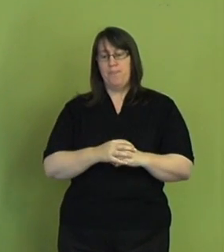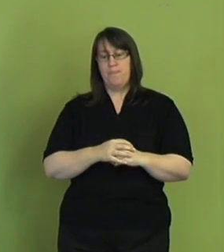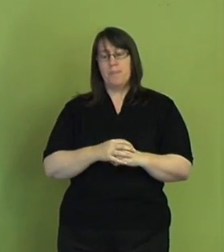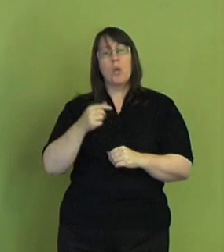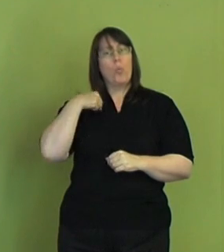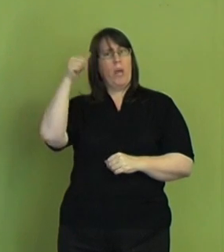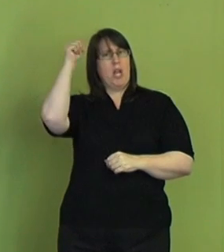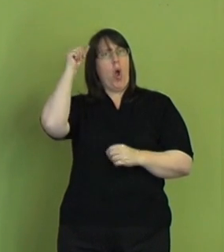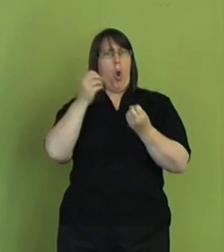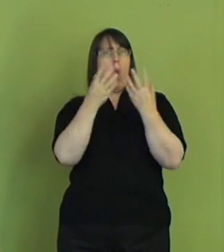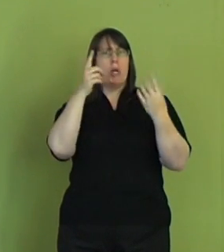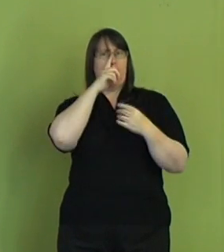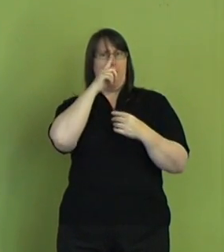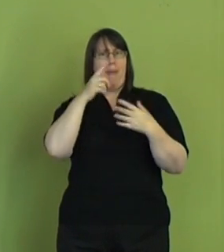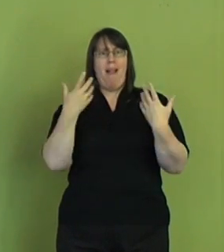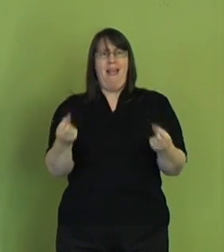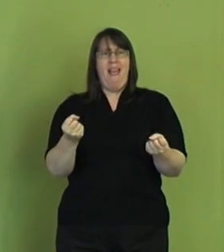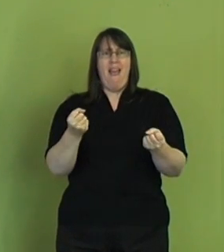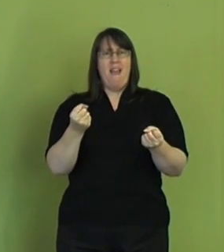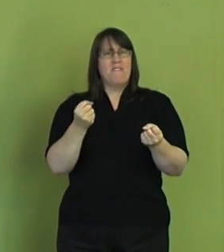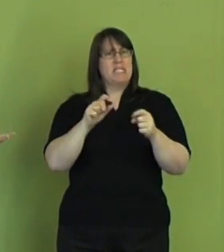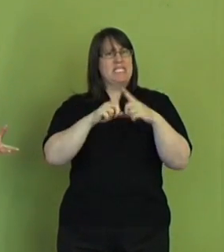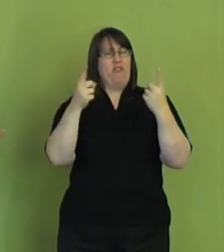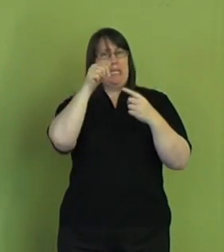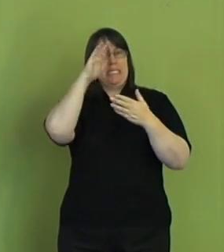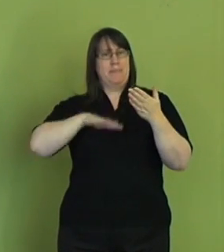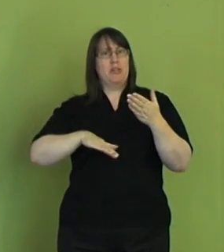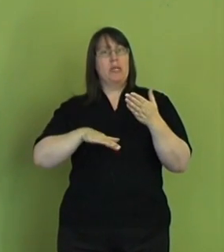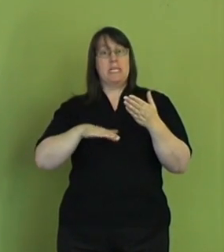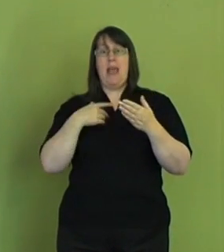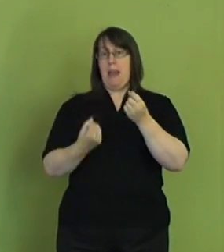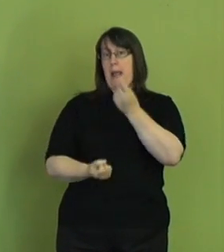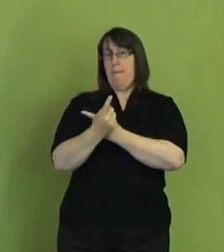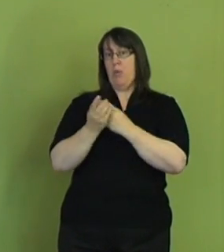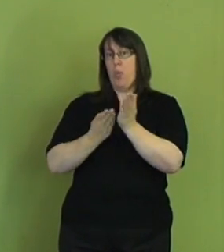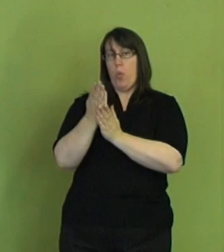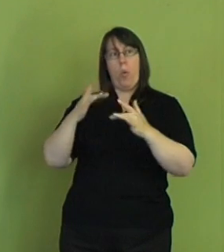and it is something that we all experience within our lifetimes.